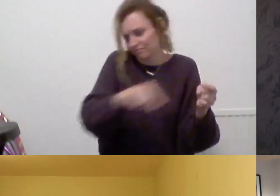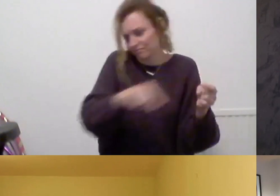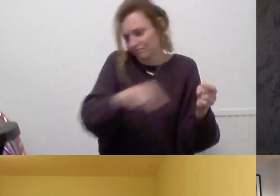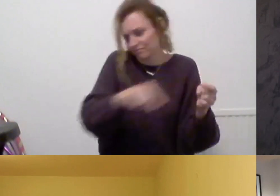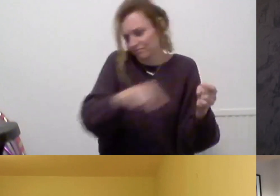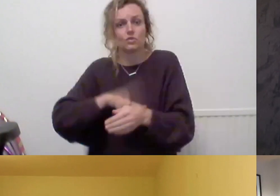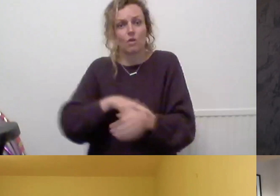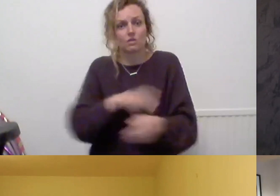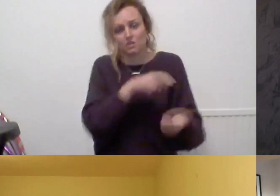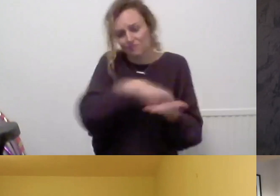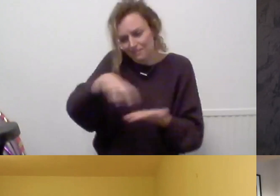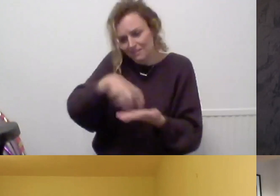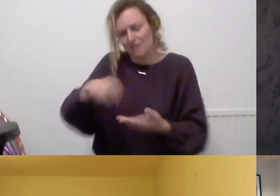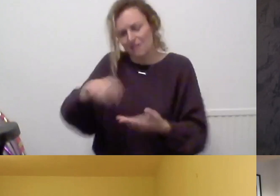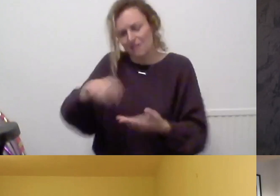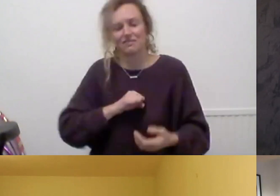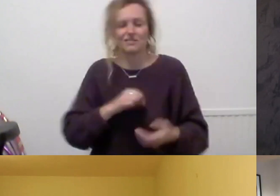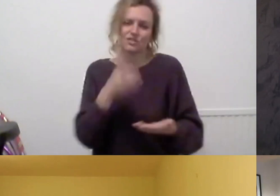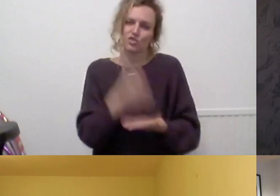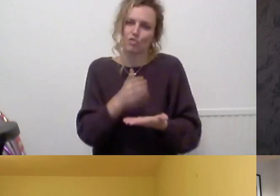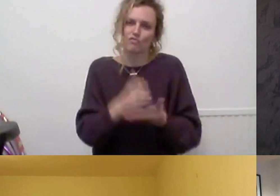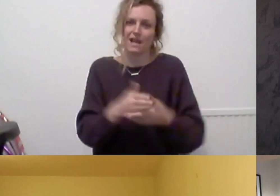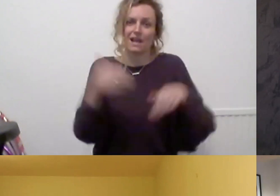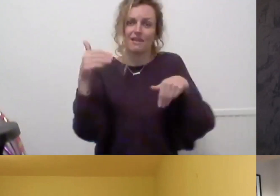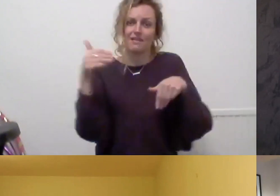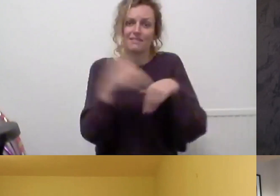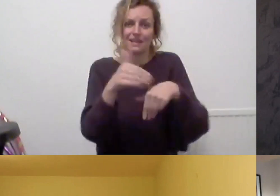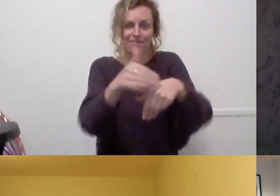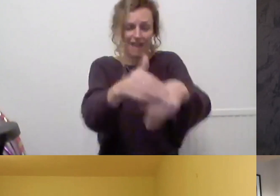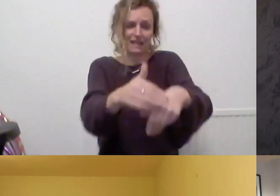so I think the long term effects that's what scares me, I'm 54 year old fit guy,